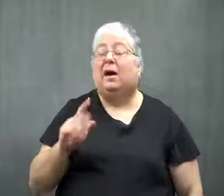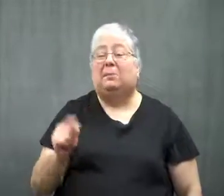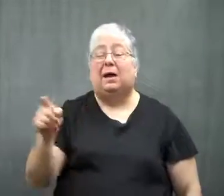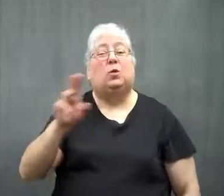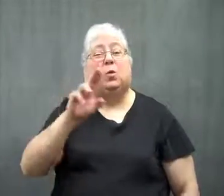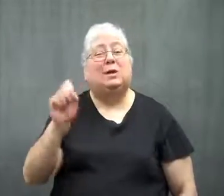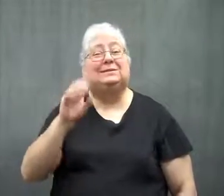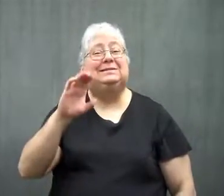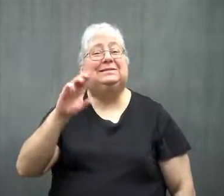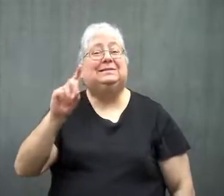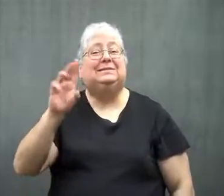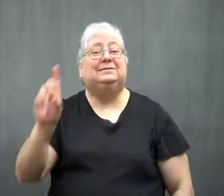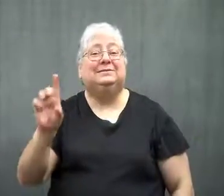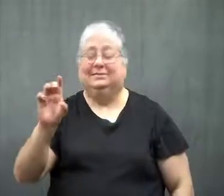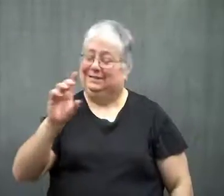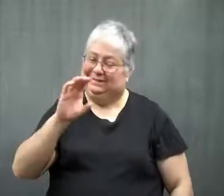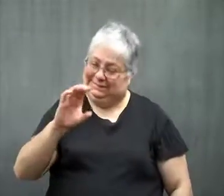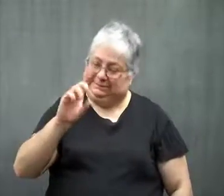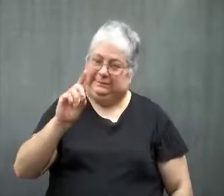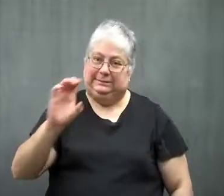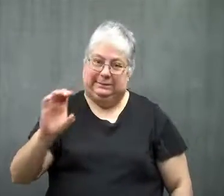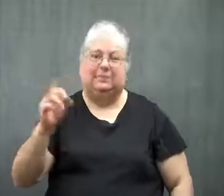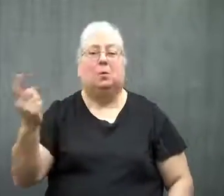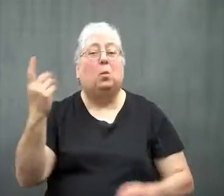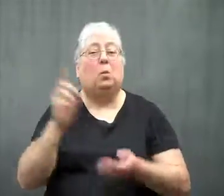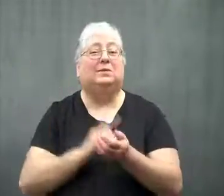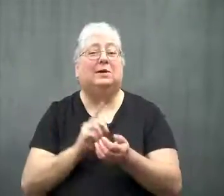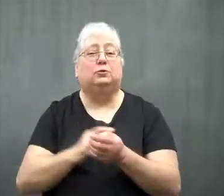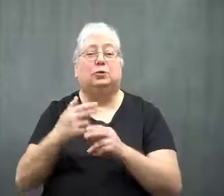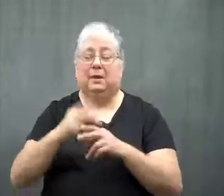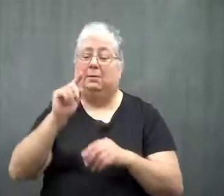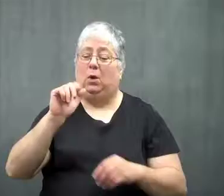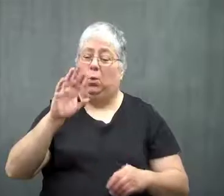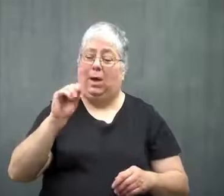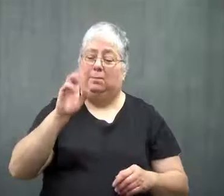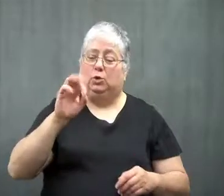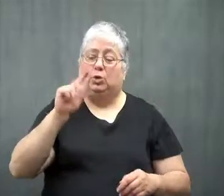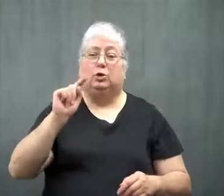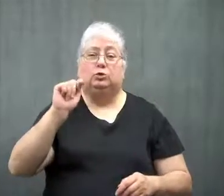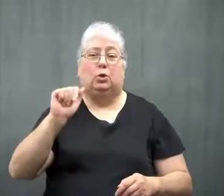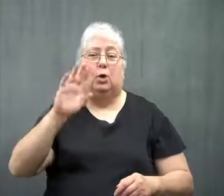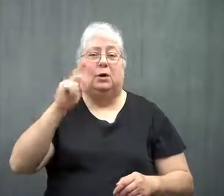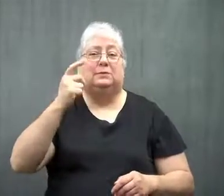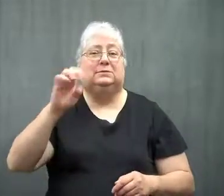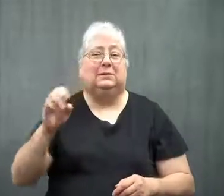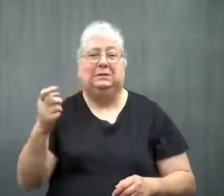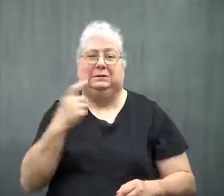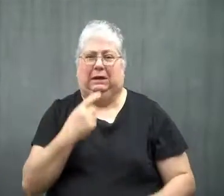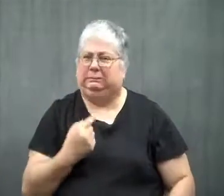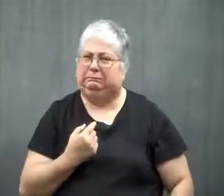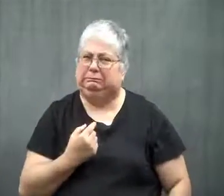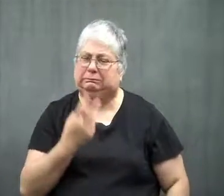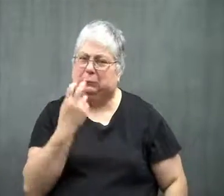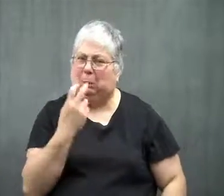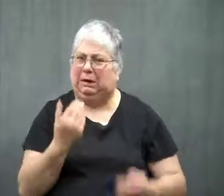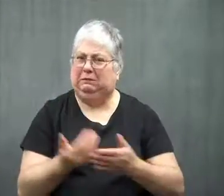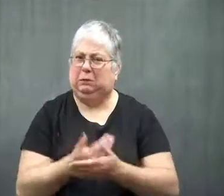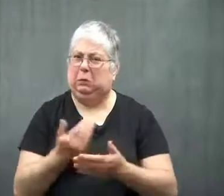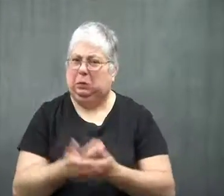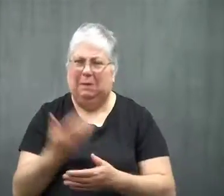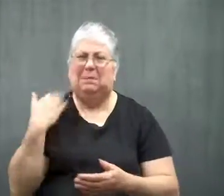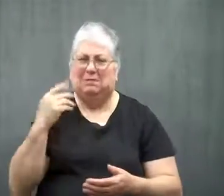Dr Robert Tauxe of the U.S. CDC says he doesn't believe it is a new strain.